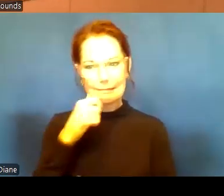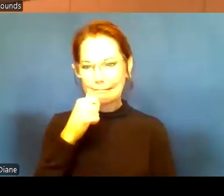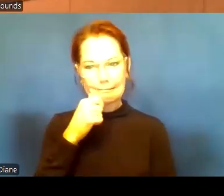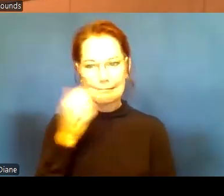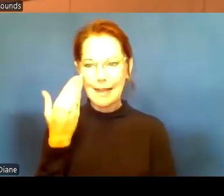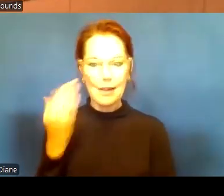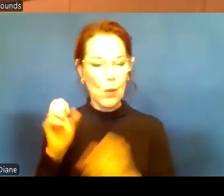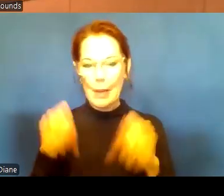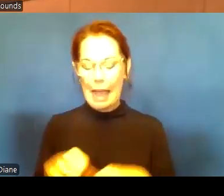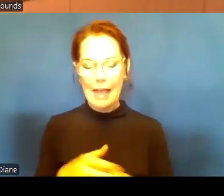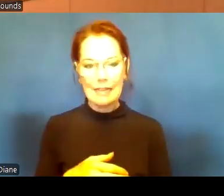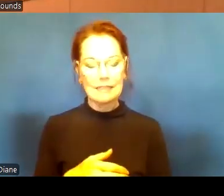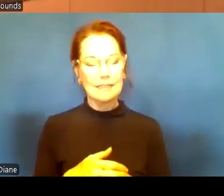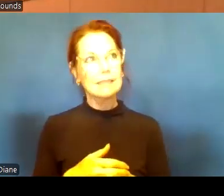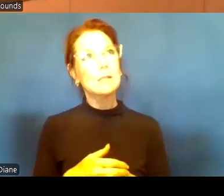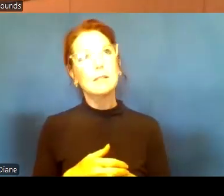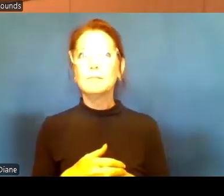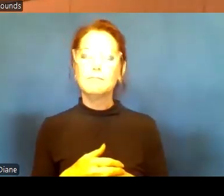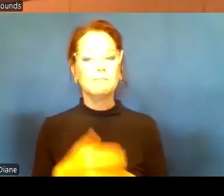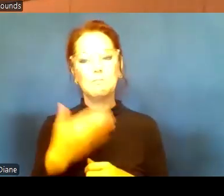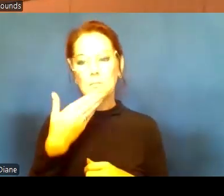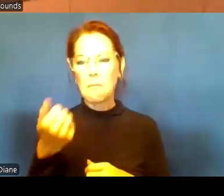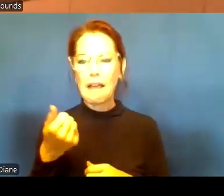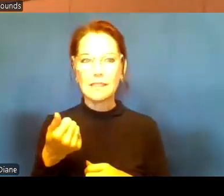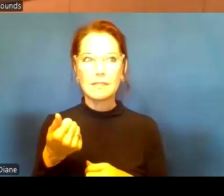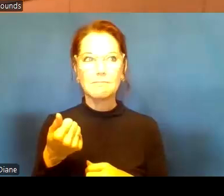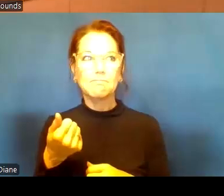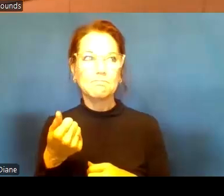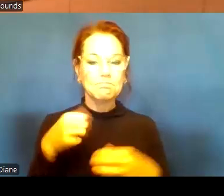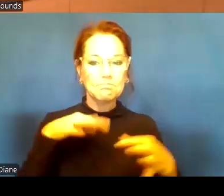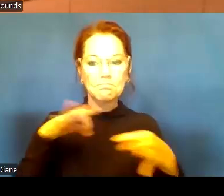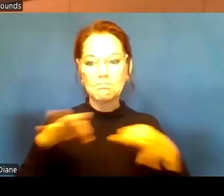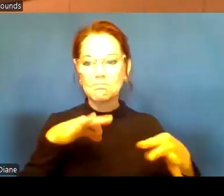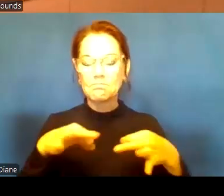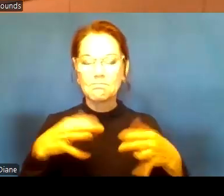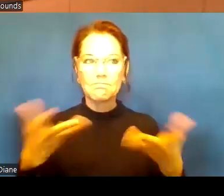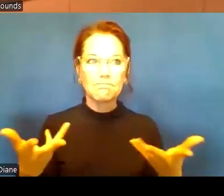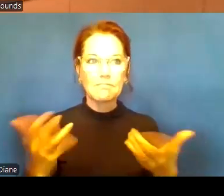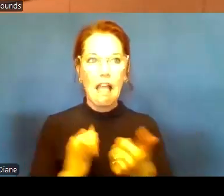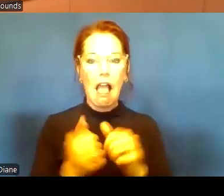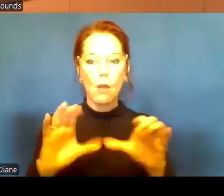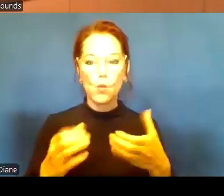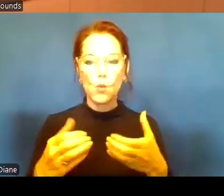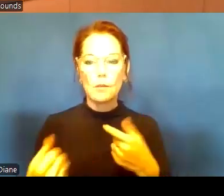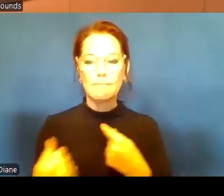right like it's um the best way that I can think of to describe that is like um it's almost like